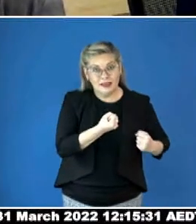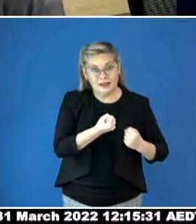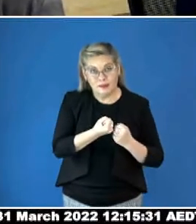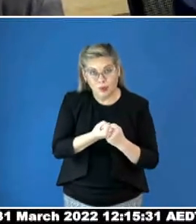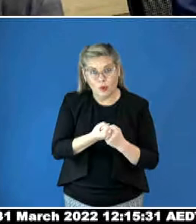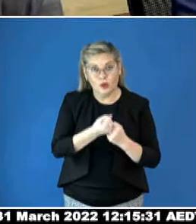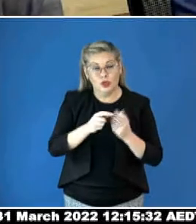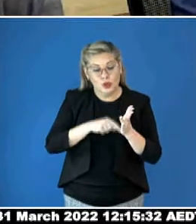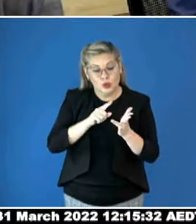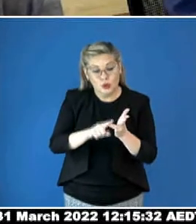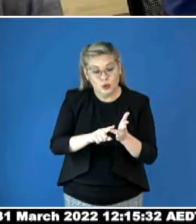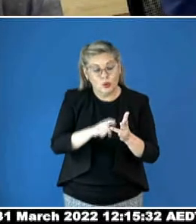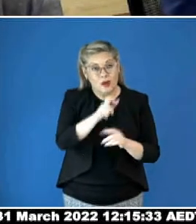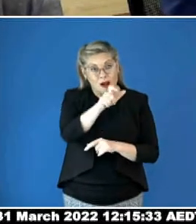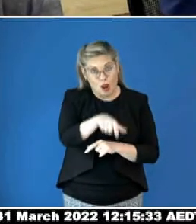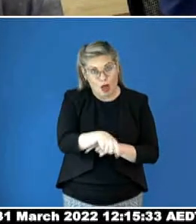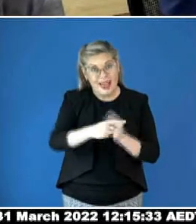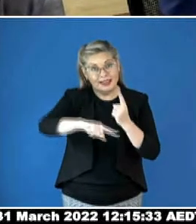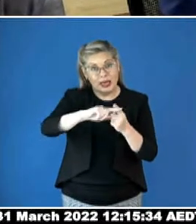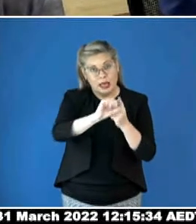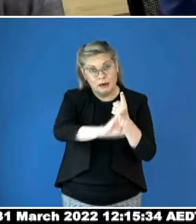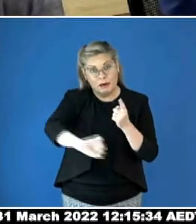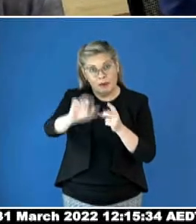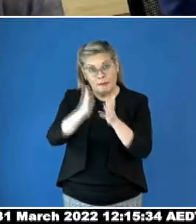Yes. And we see there that the first bullet point is: